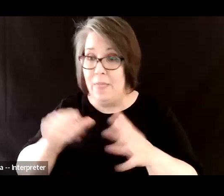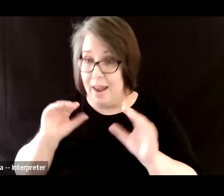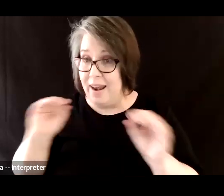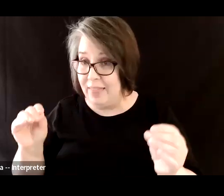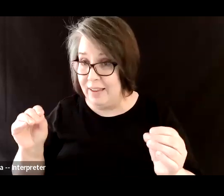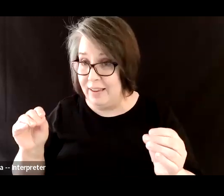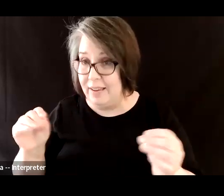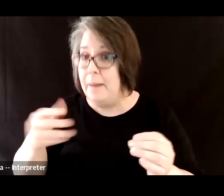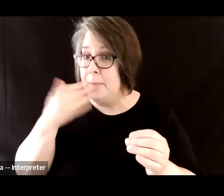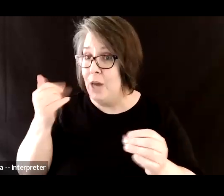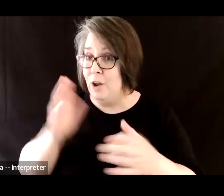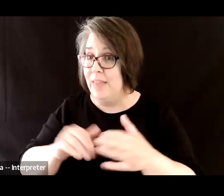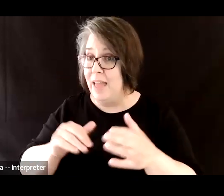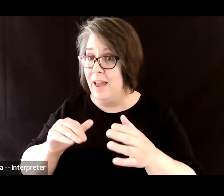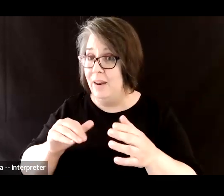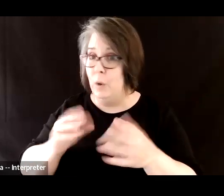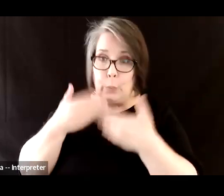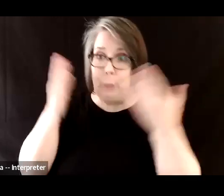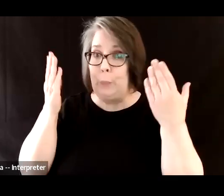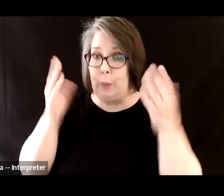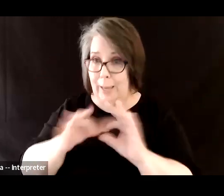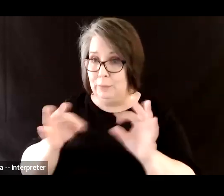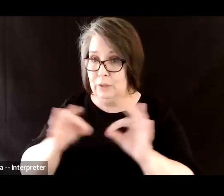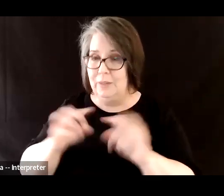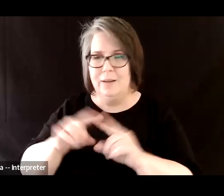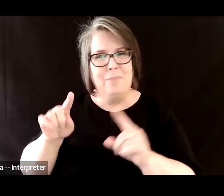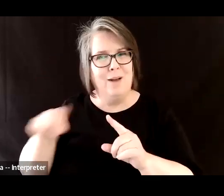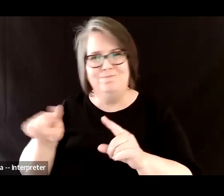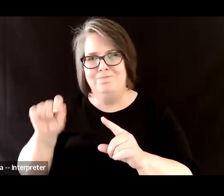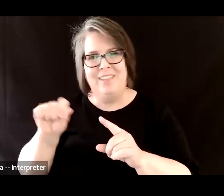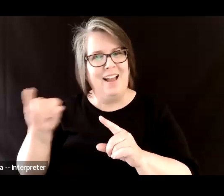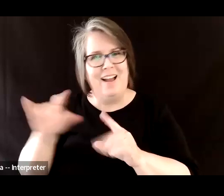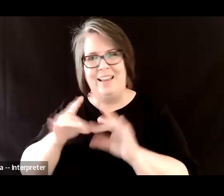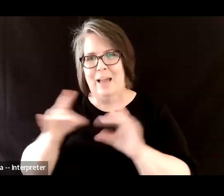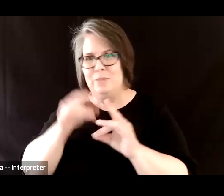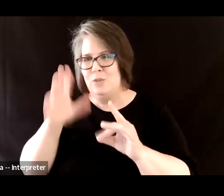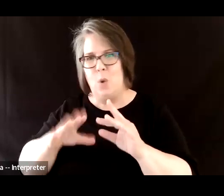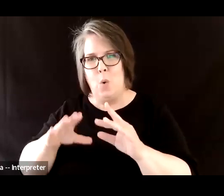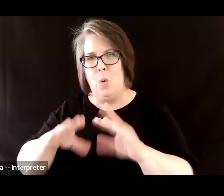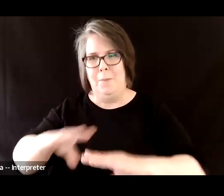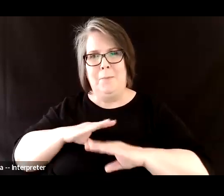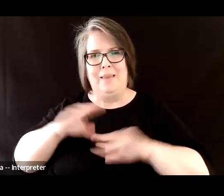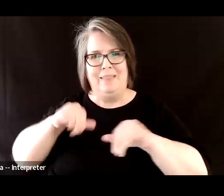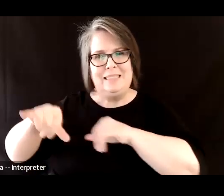It is better than having absolutely nothing out there. But they don't quite meet the standard for the requirement for